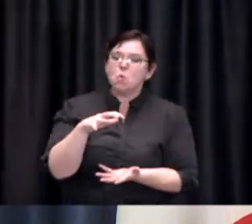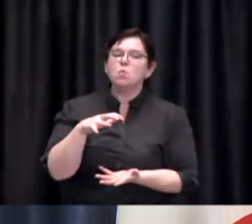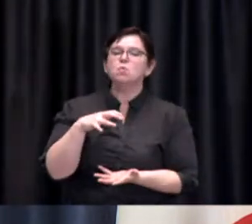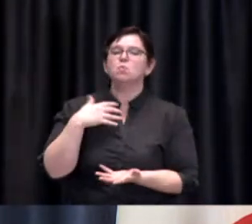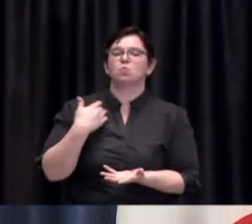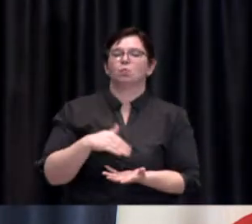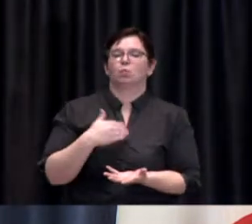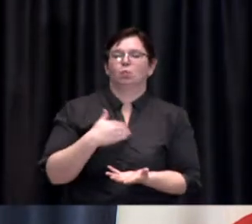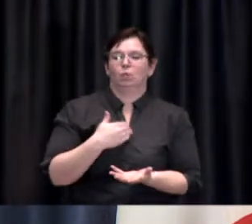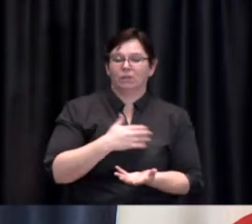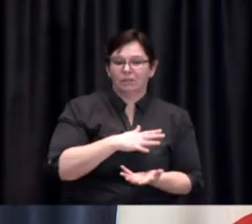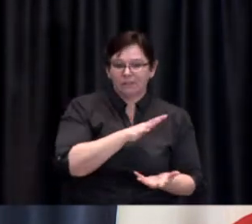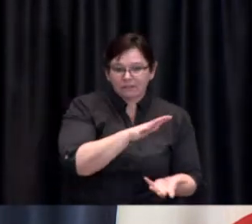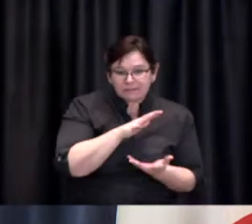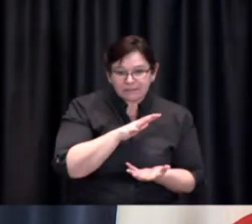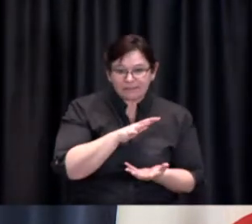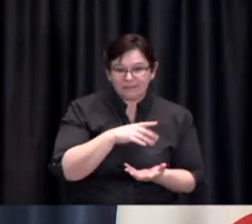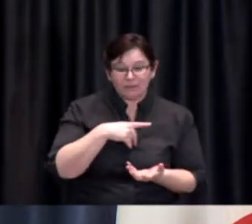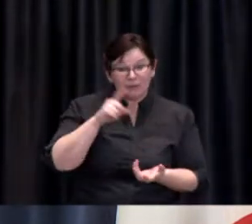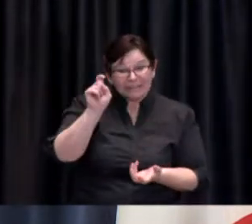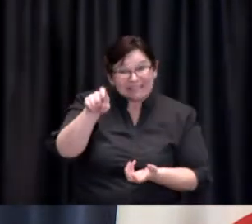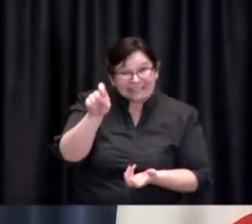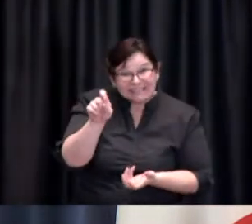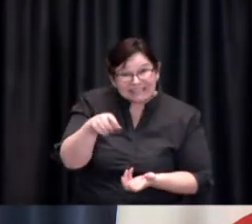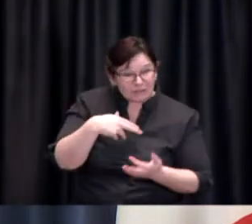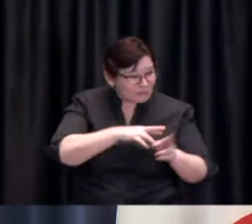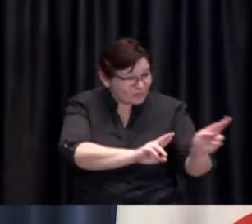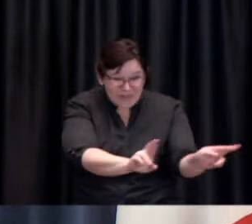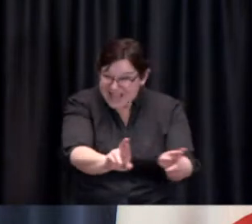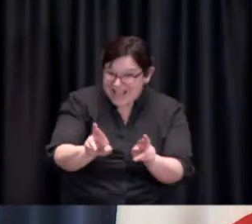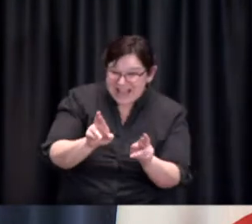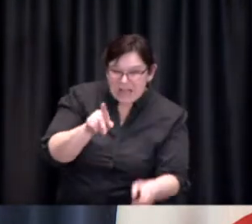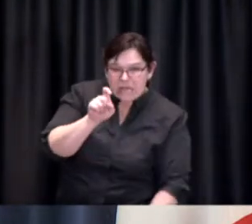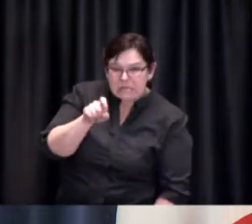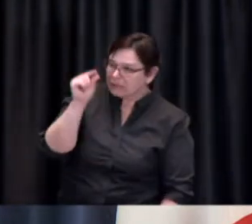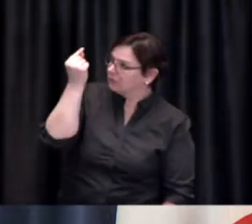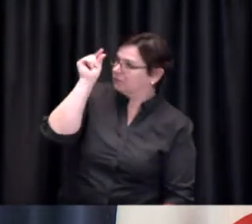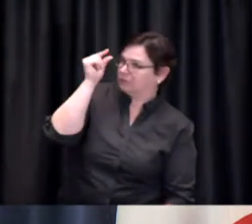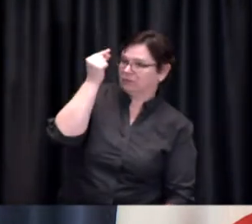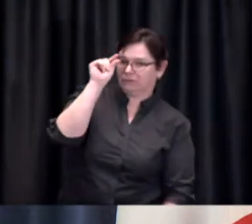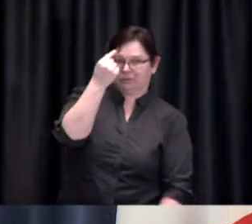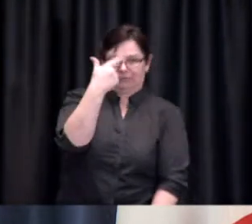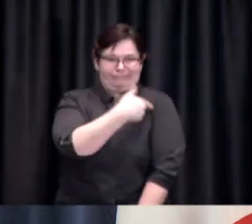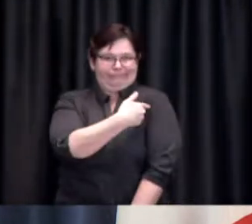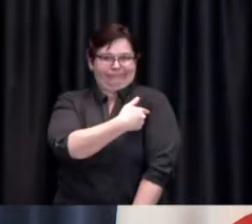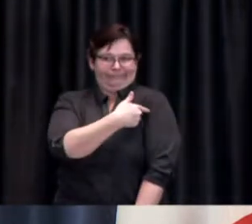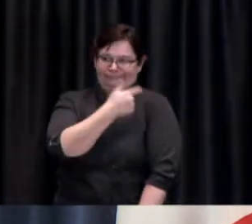the vaccines you know the sites as they're coming online for the delivery of those vaccines